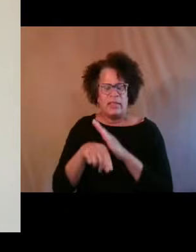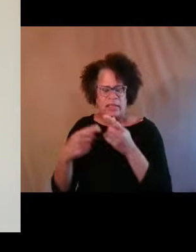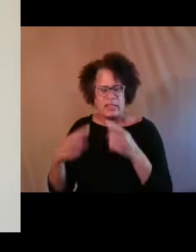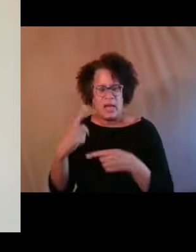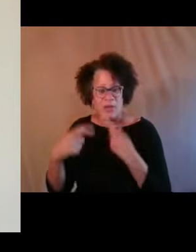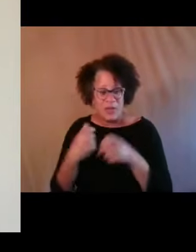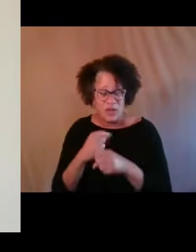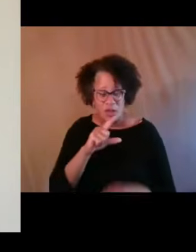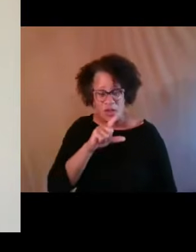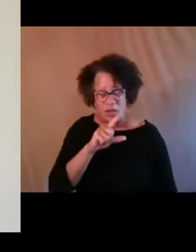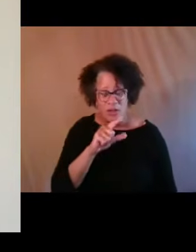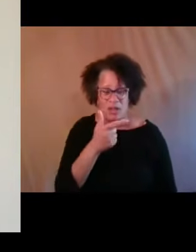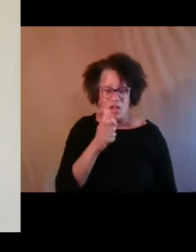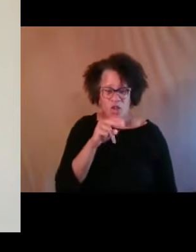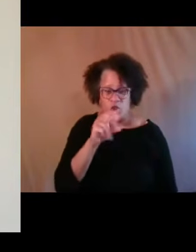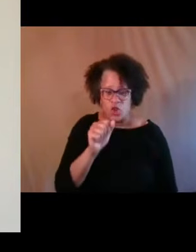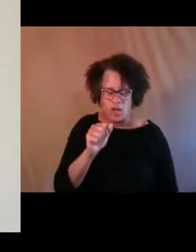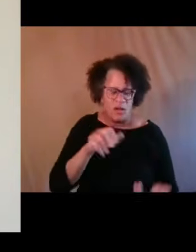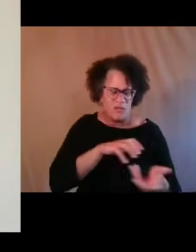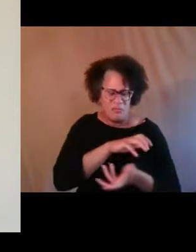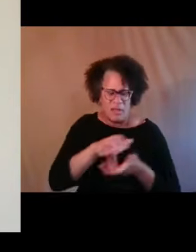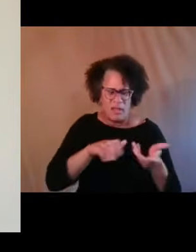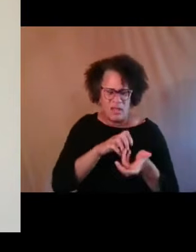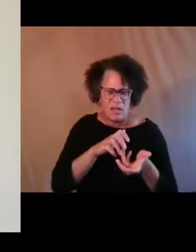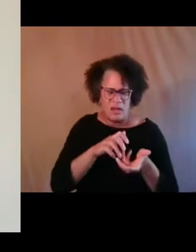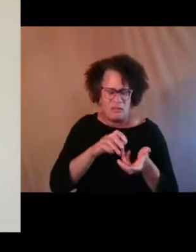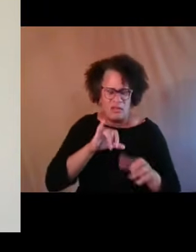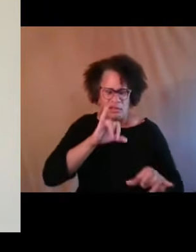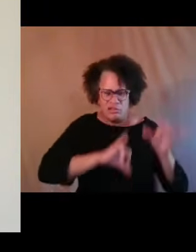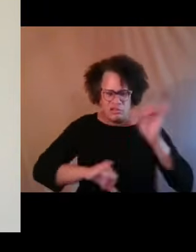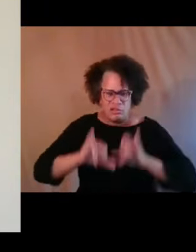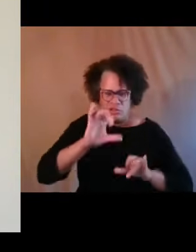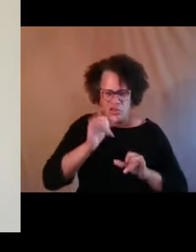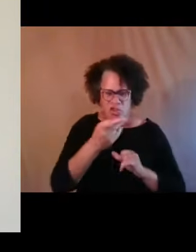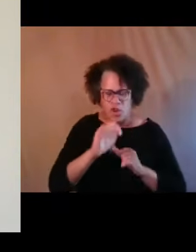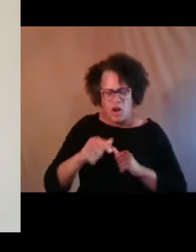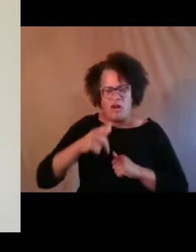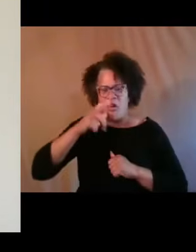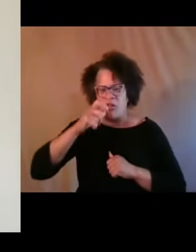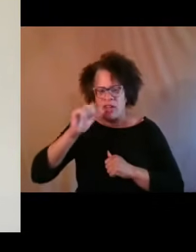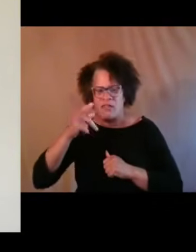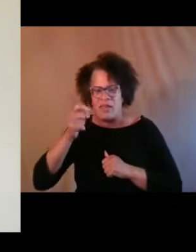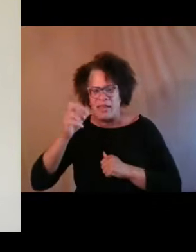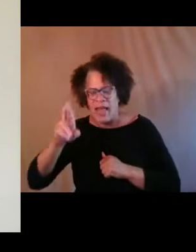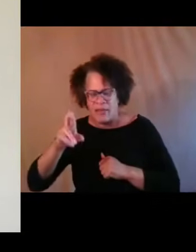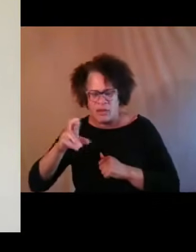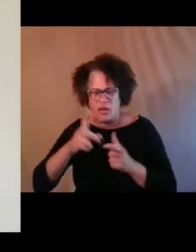Jenna mixes up a tincture of charcoal, lemon, lavender in little spray bottles